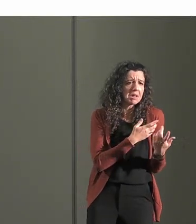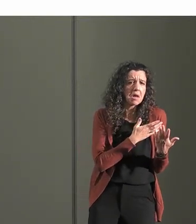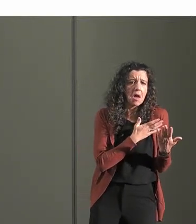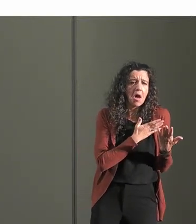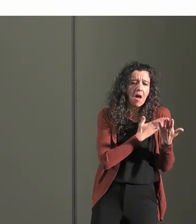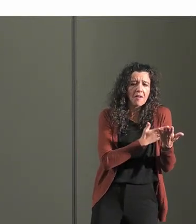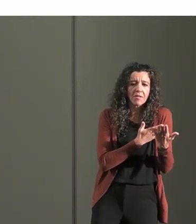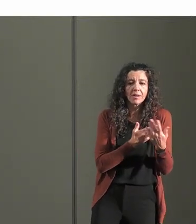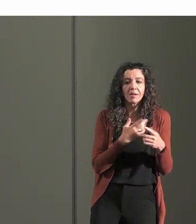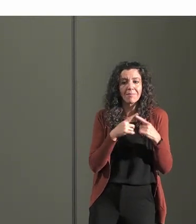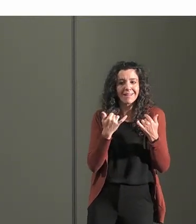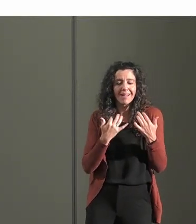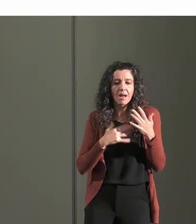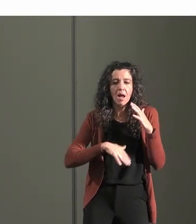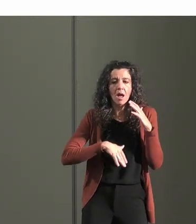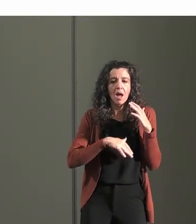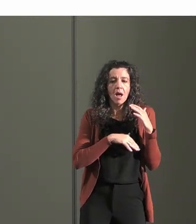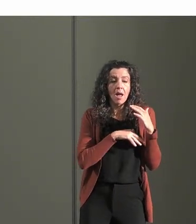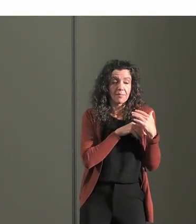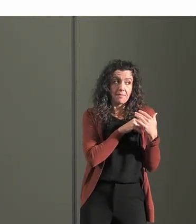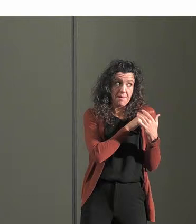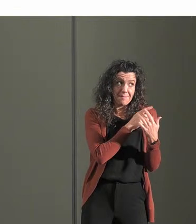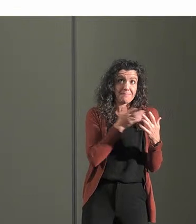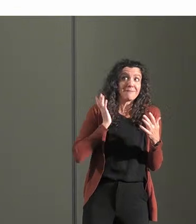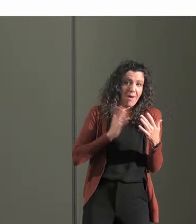the ability to increase your font size. We cover offered